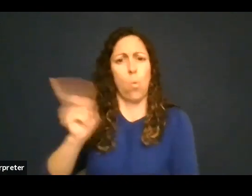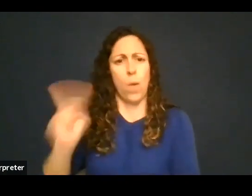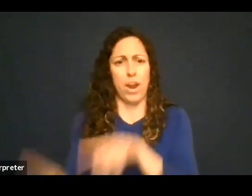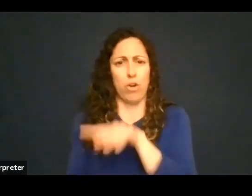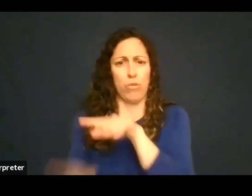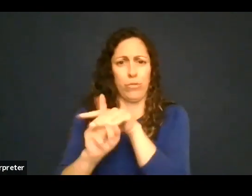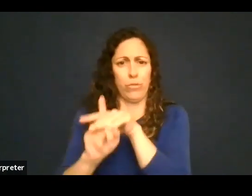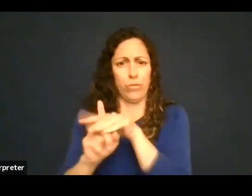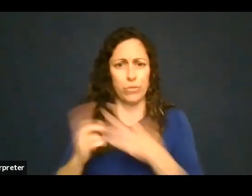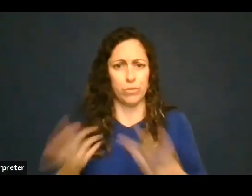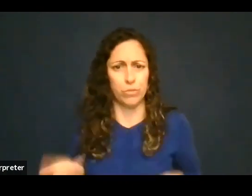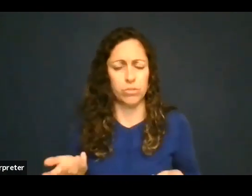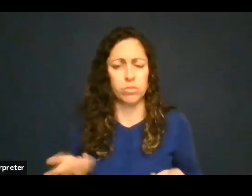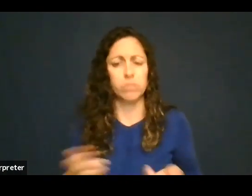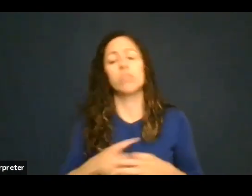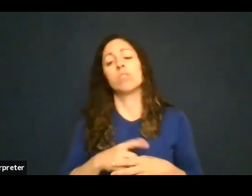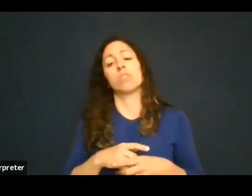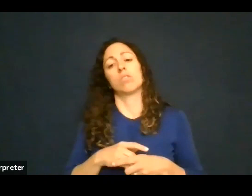And then, earlier today, Brian and I